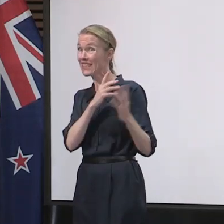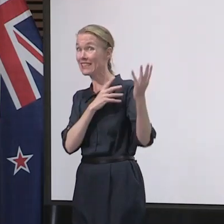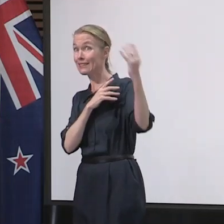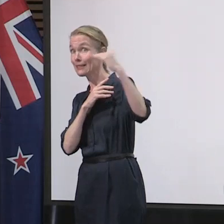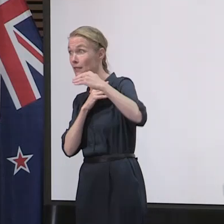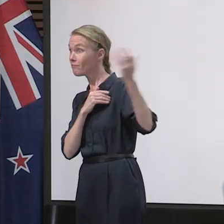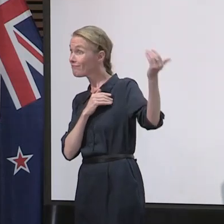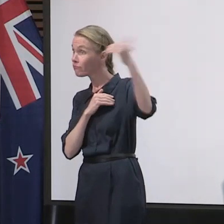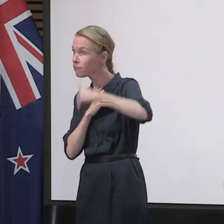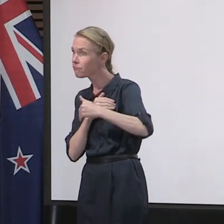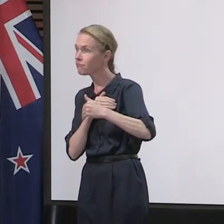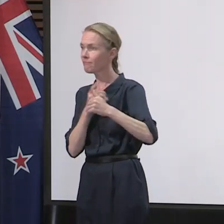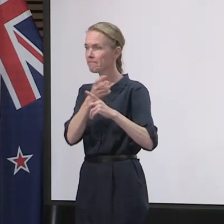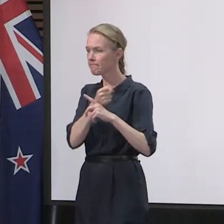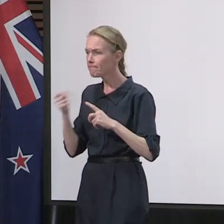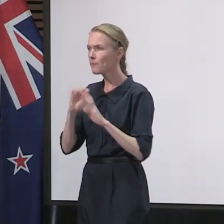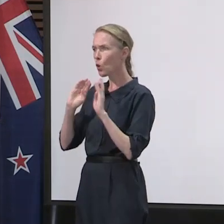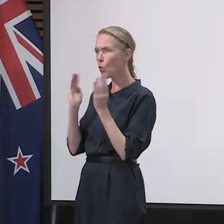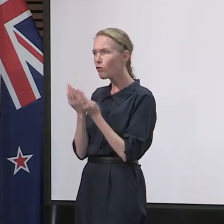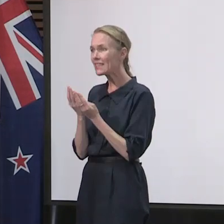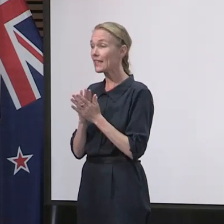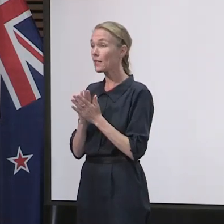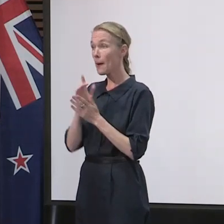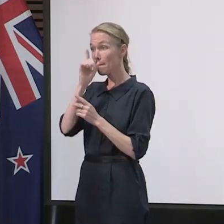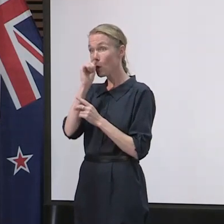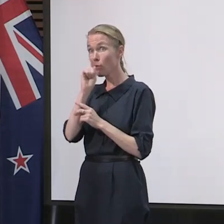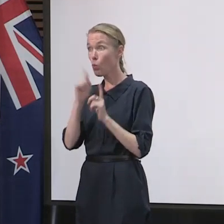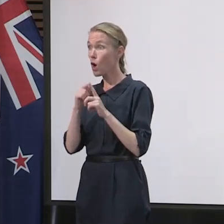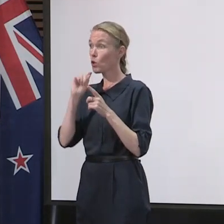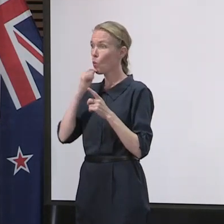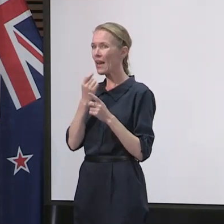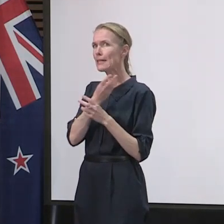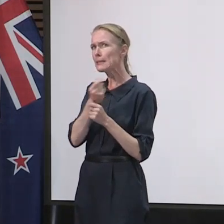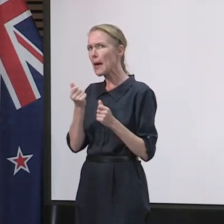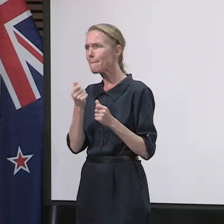capacity to quarantine incoming arrivals at the